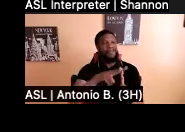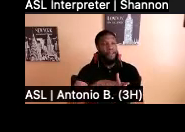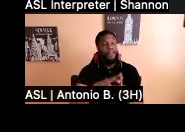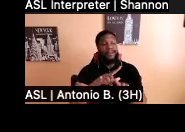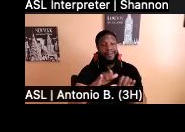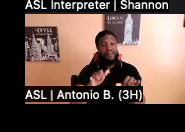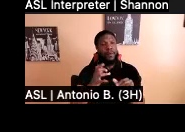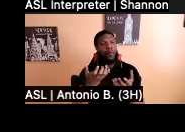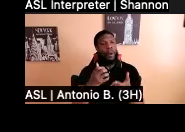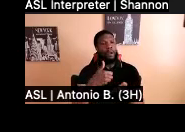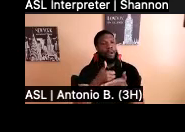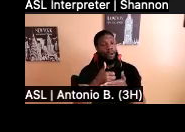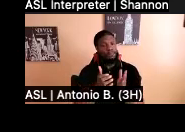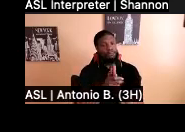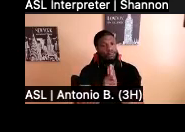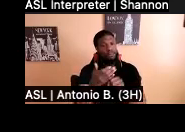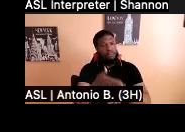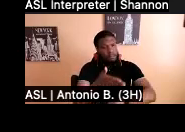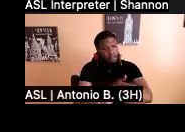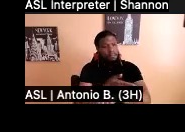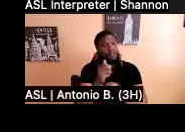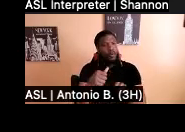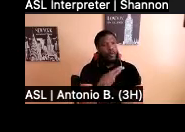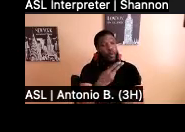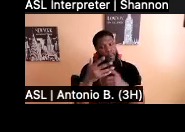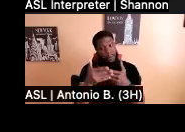and strategies that you can use beyond the assignment and even beyond the course.